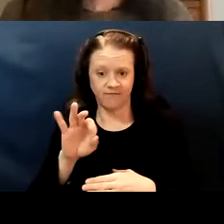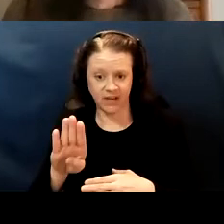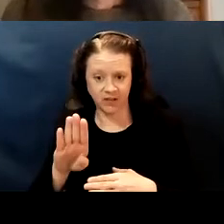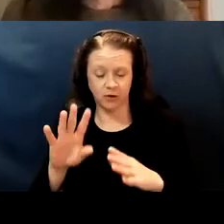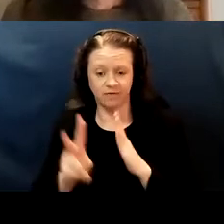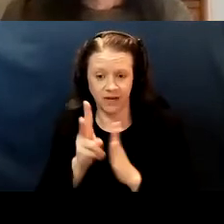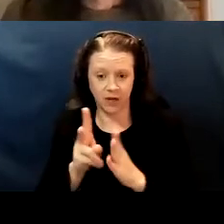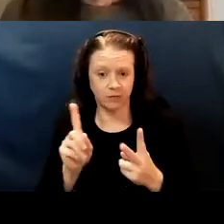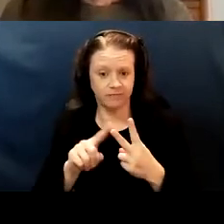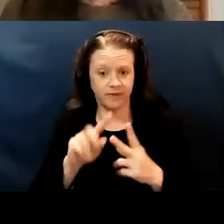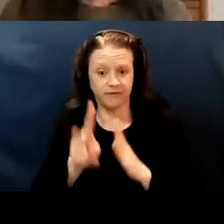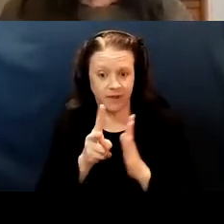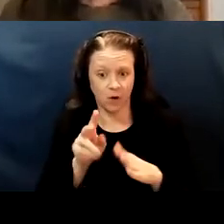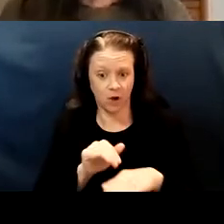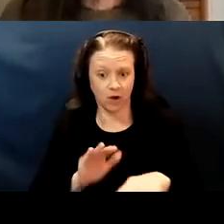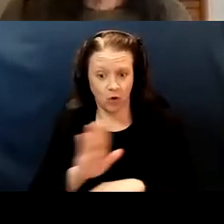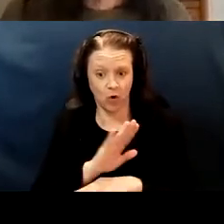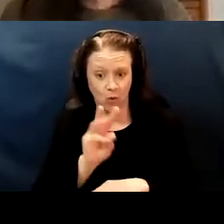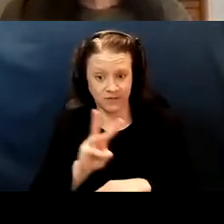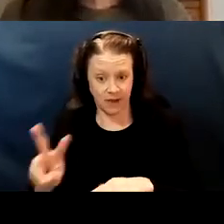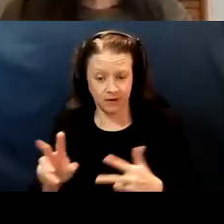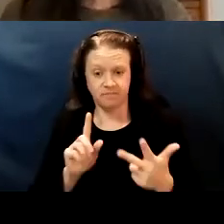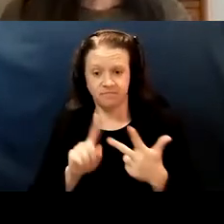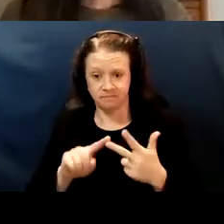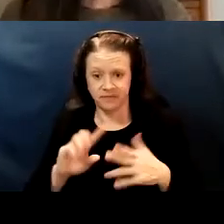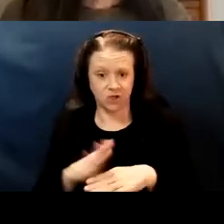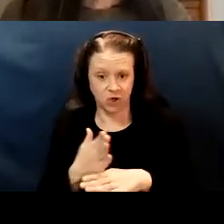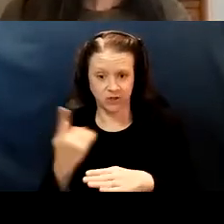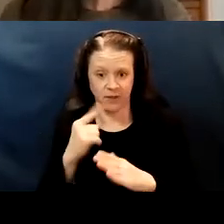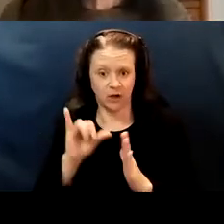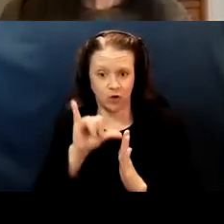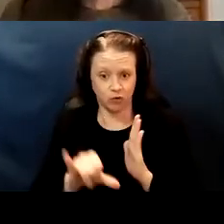website, if you're sharing things on YouTube or Vimeo, they need